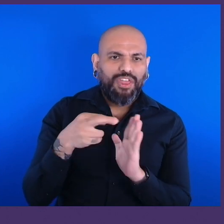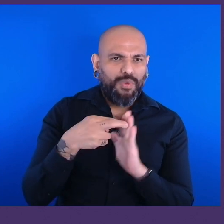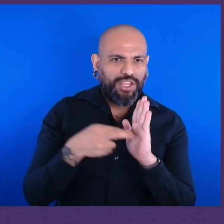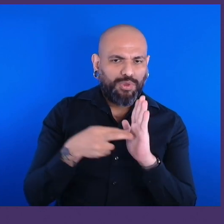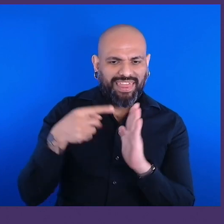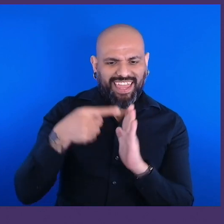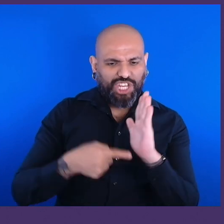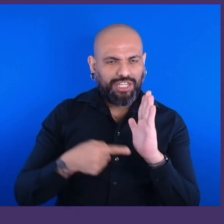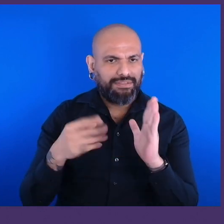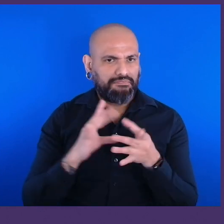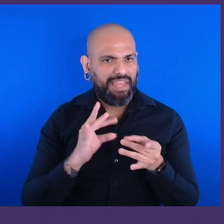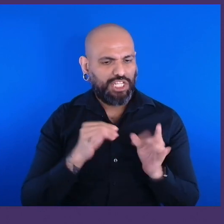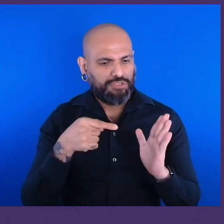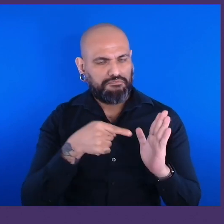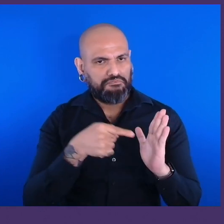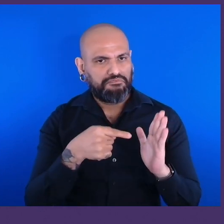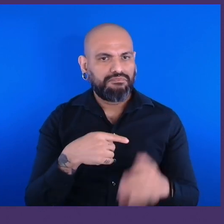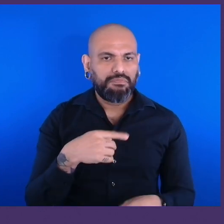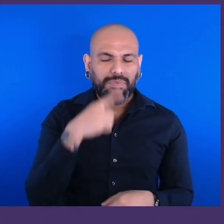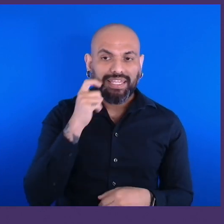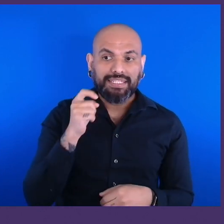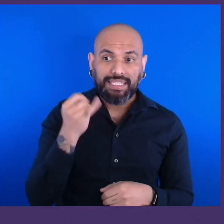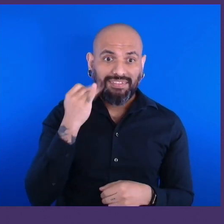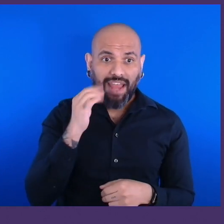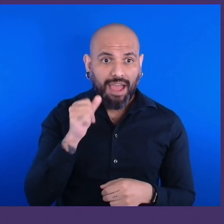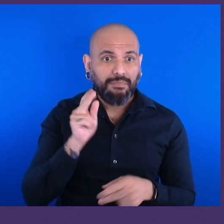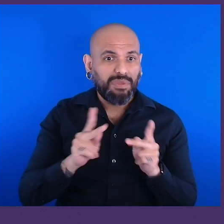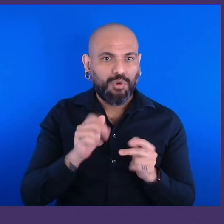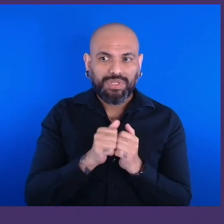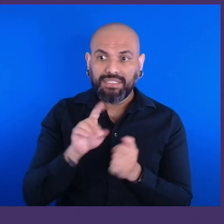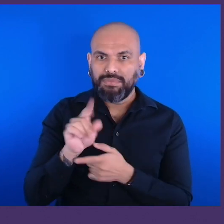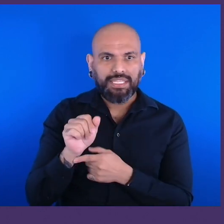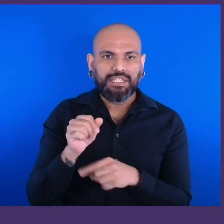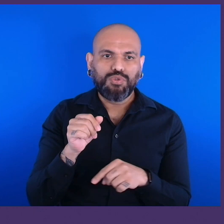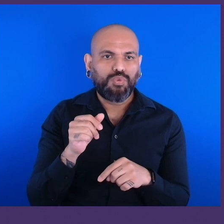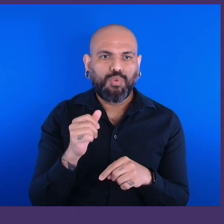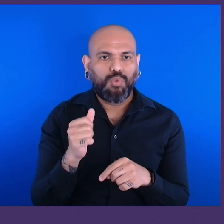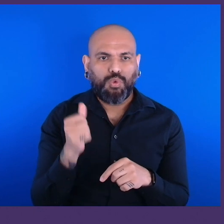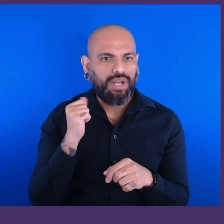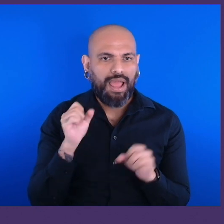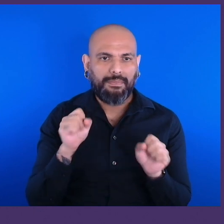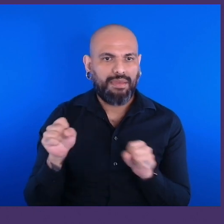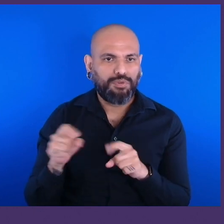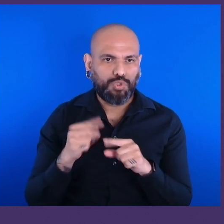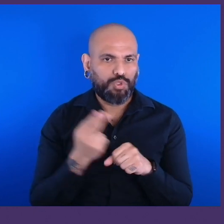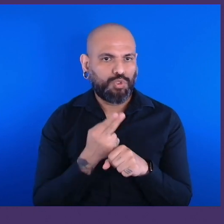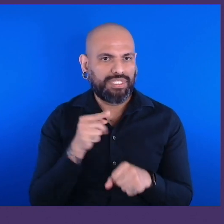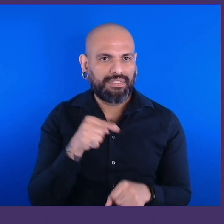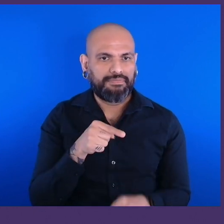with disabilities would not be able to use it. In terms of opportunities,